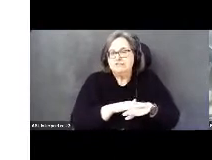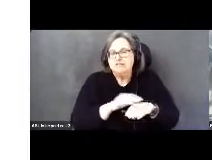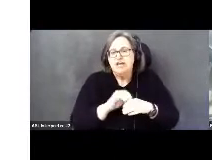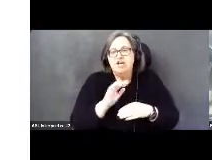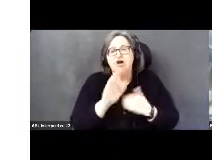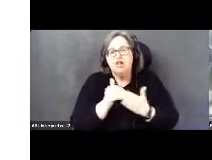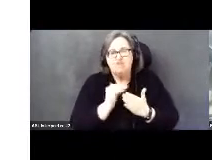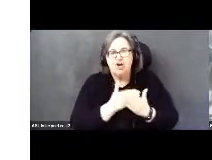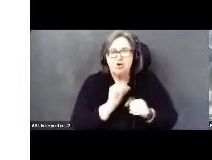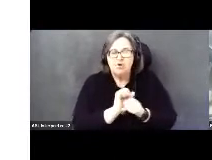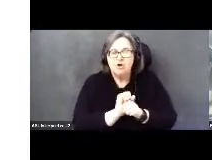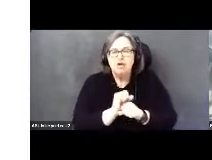touched on in all of the work. We're happy